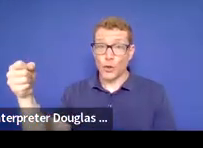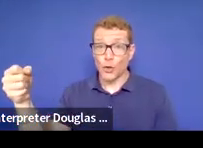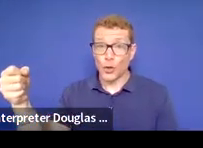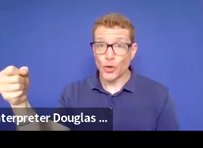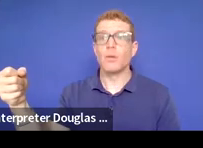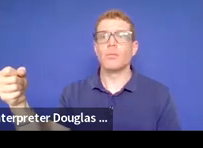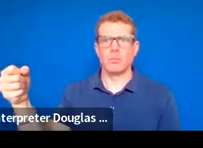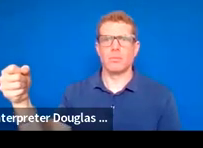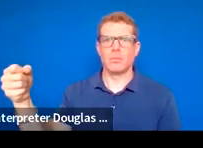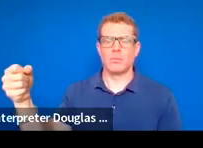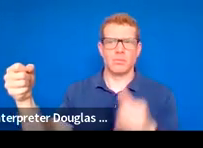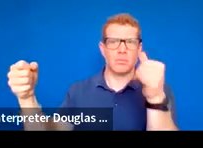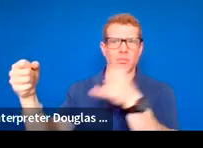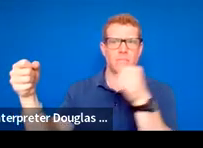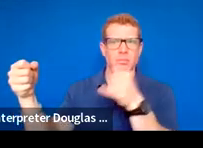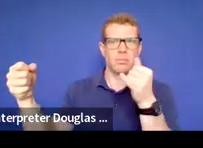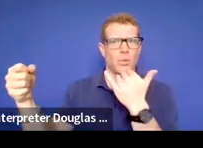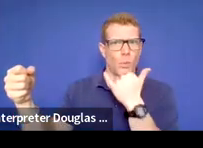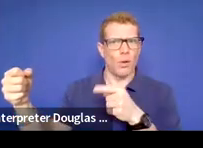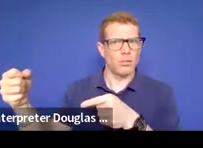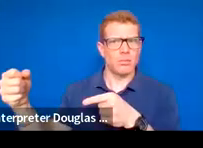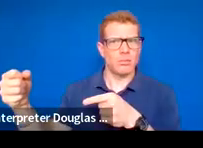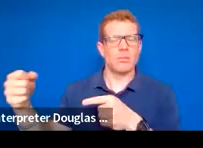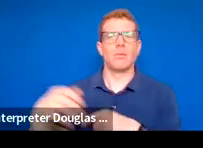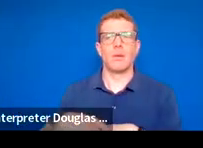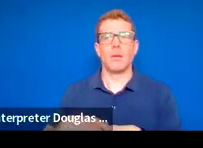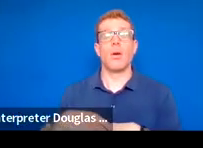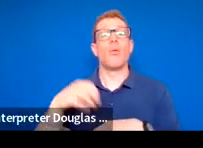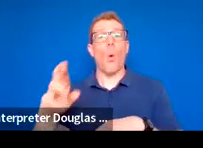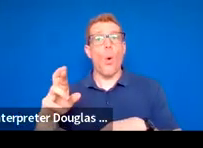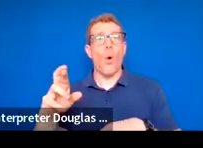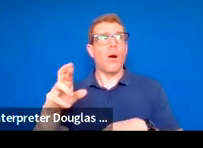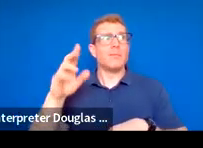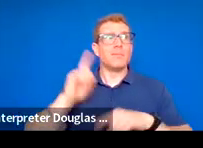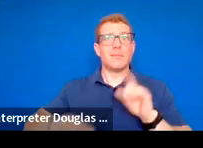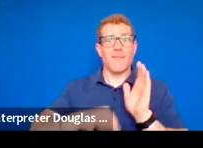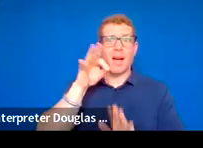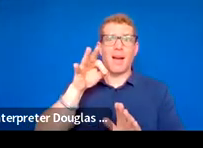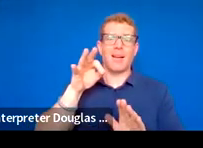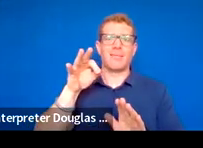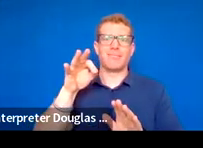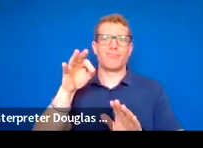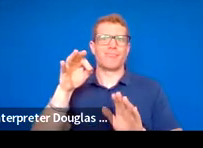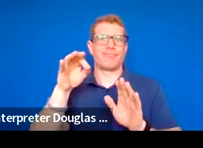They're just not able to locate those familiar items I had a grandmother who obviously had allzheimer's.